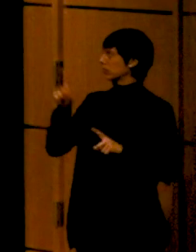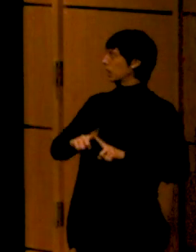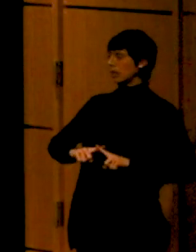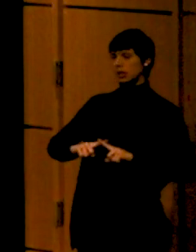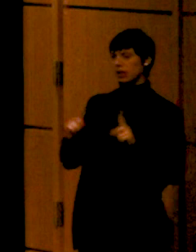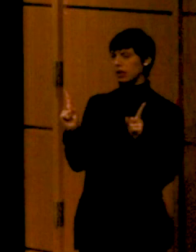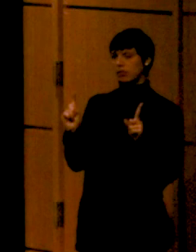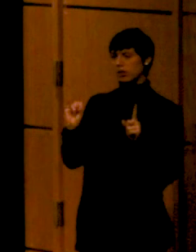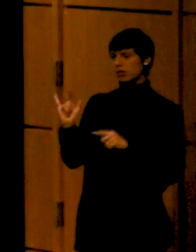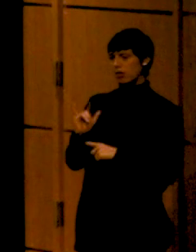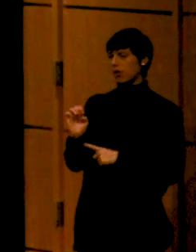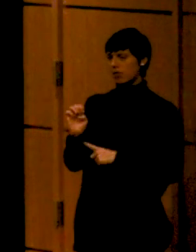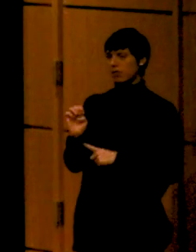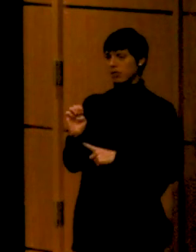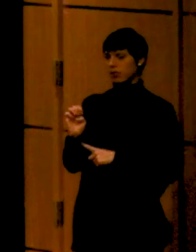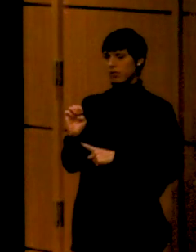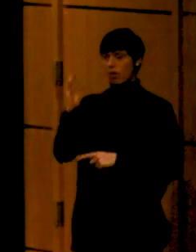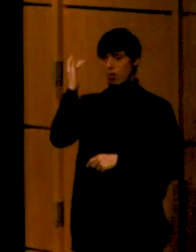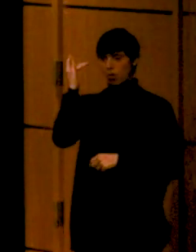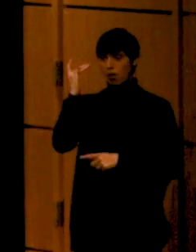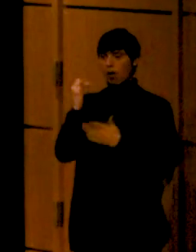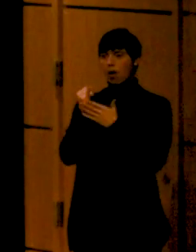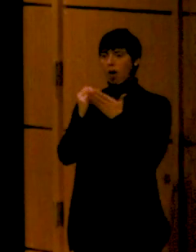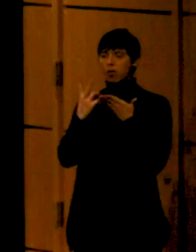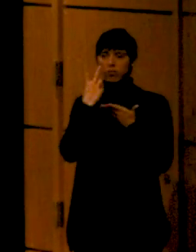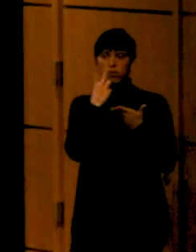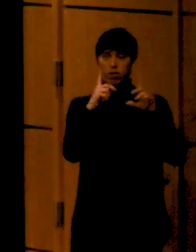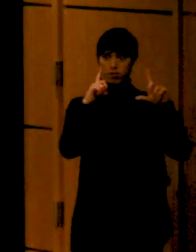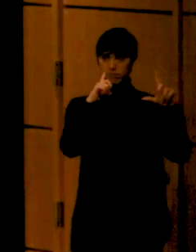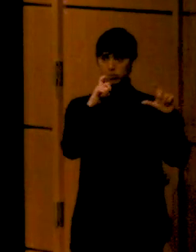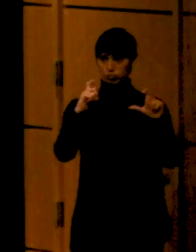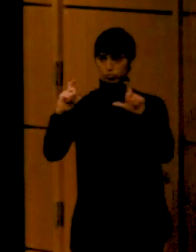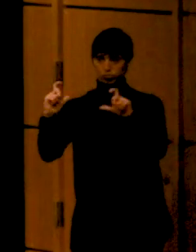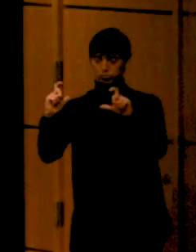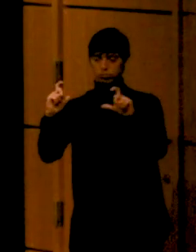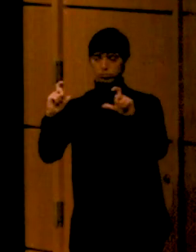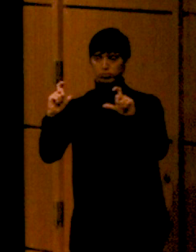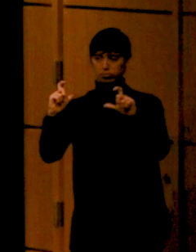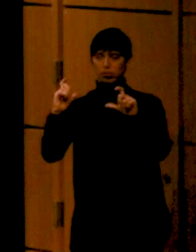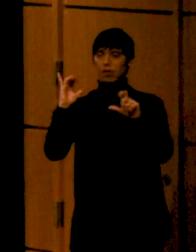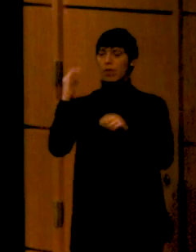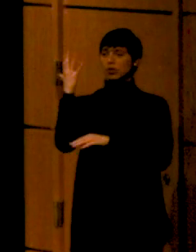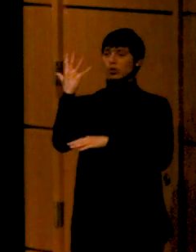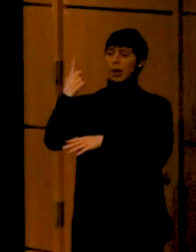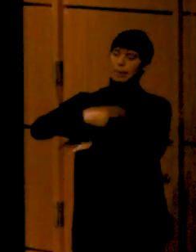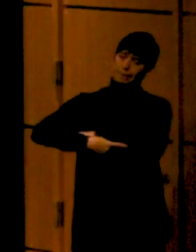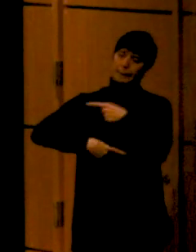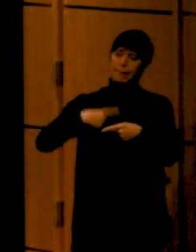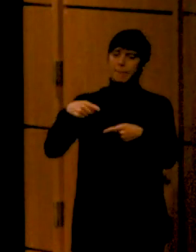And it was because the artists saw these photographs of the blowdown of trees and was really moved